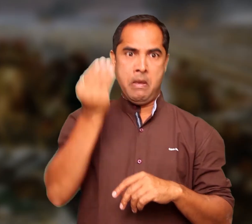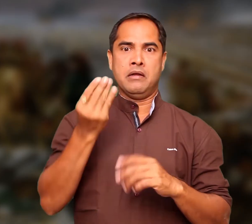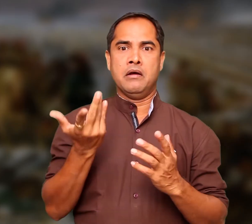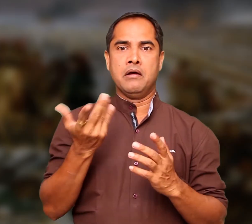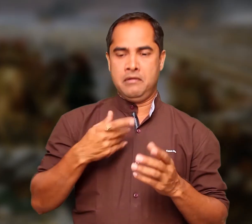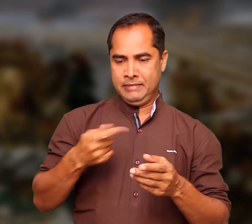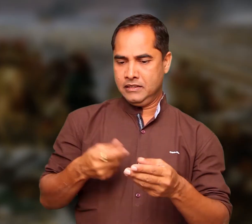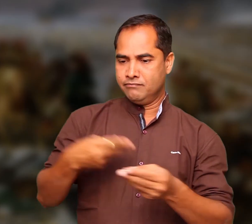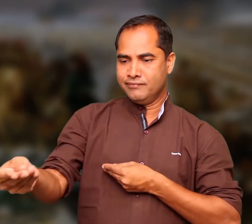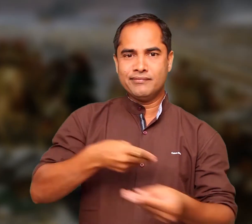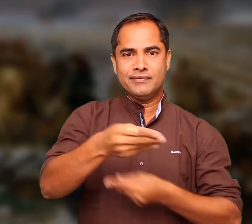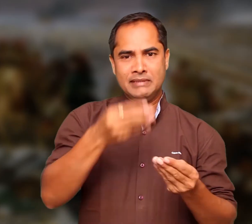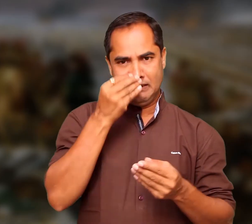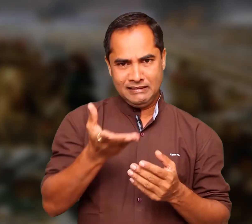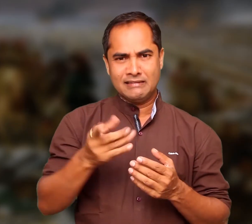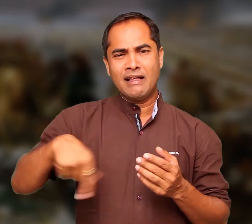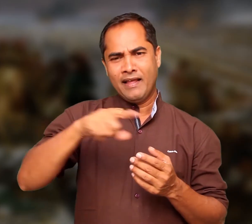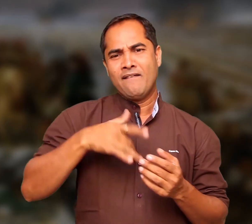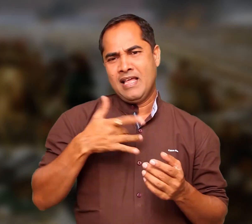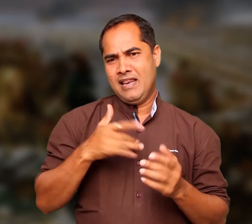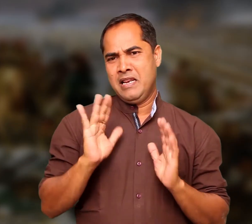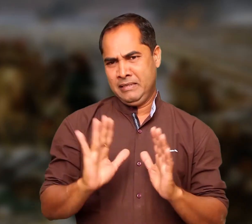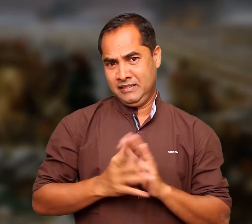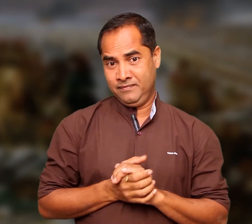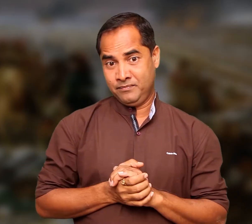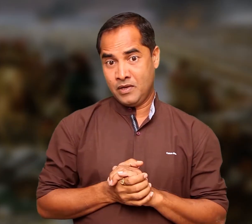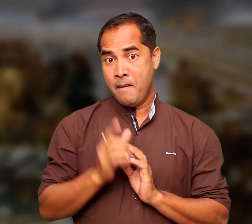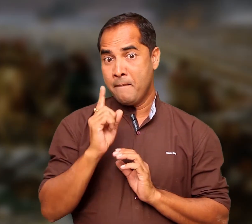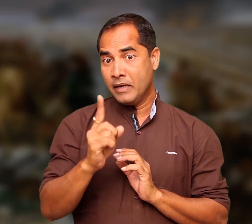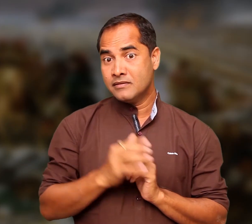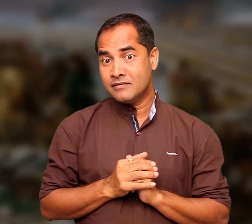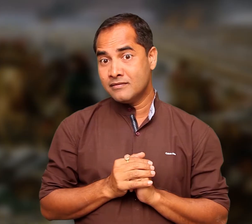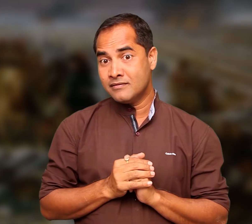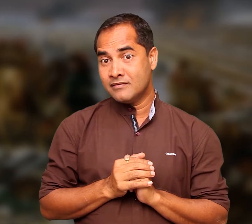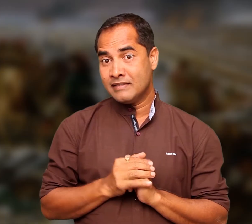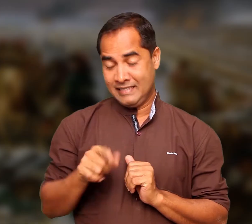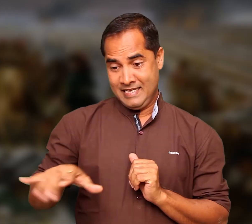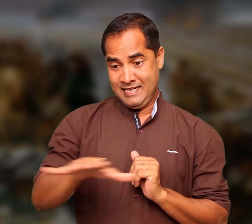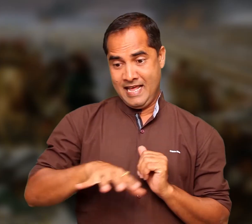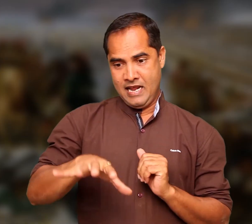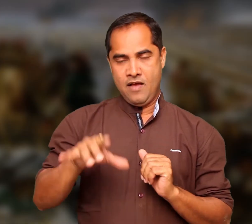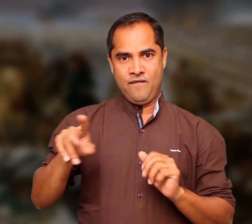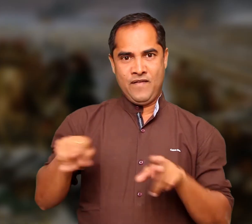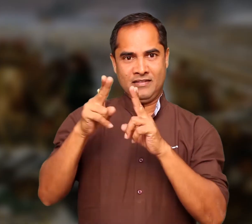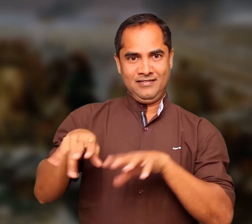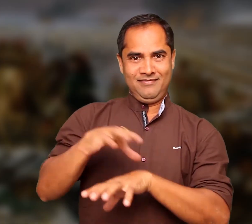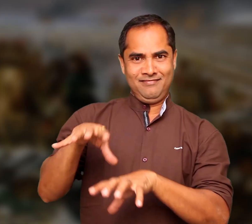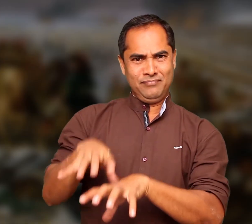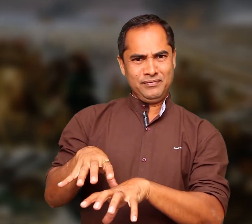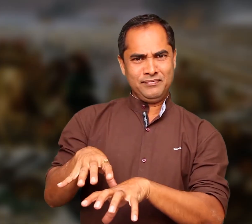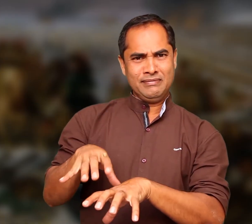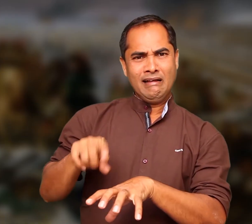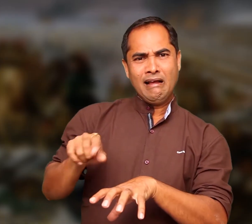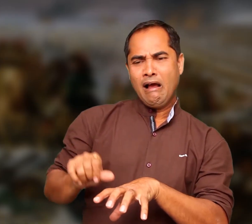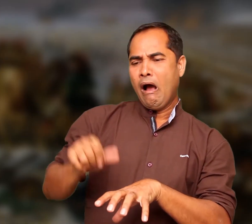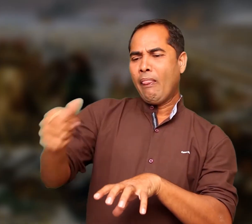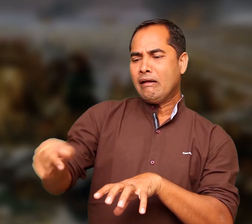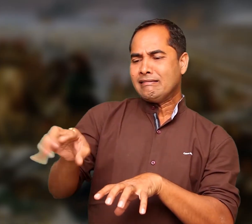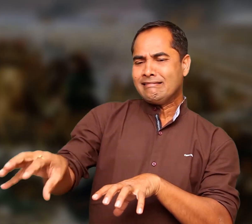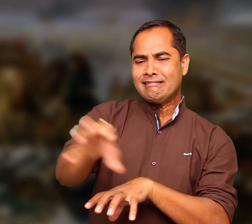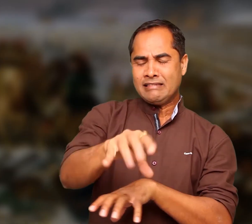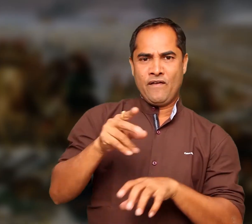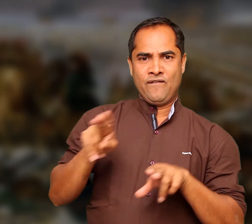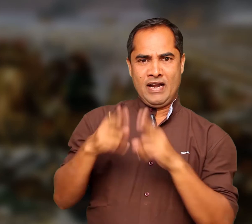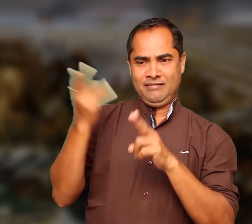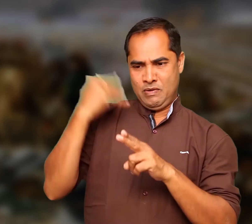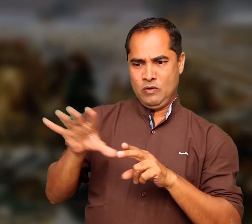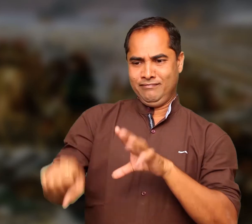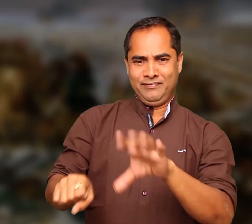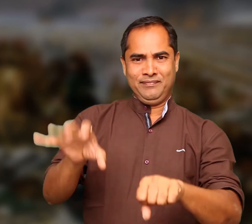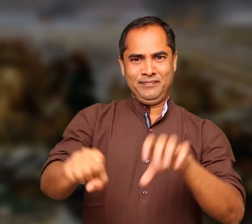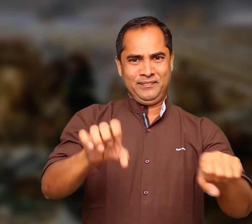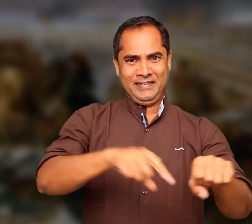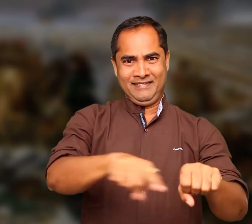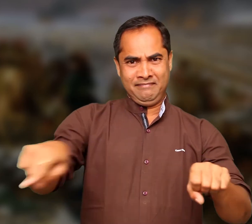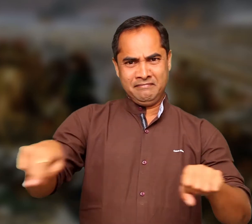and exchange of goods. But in areas which were conquered by France, those people -